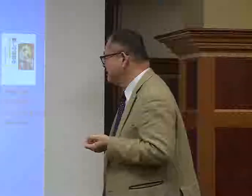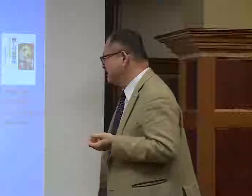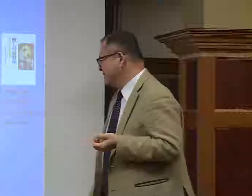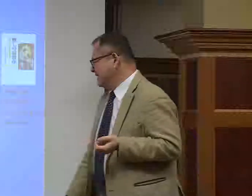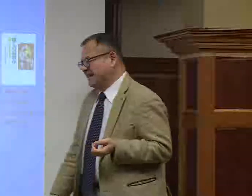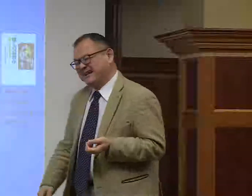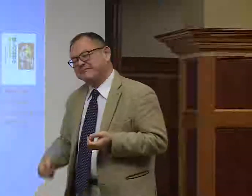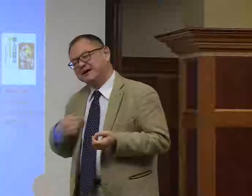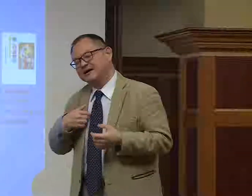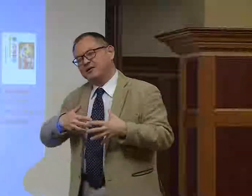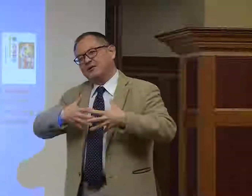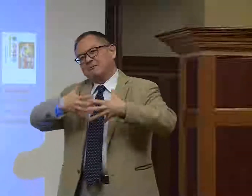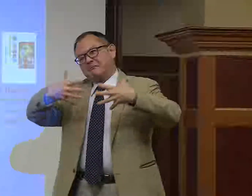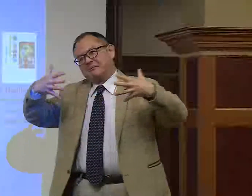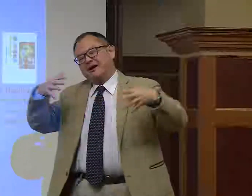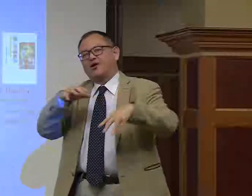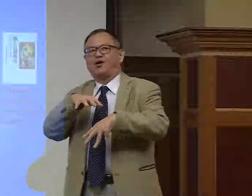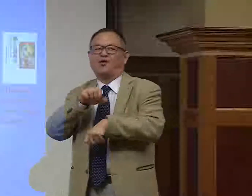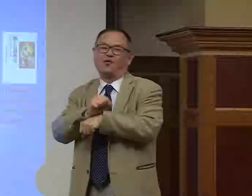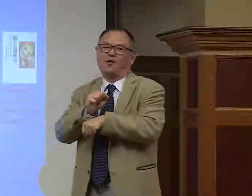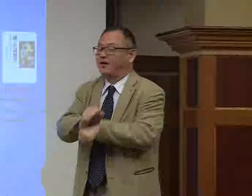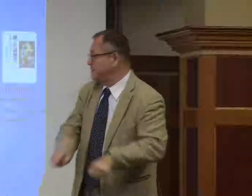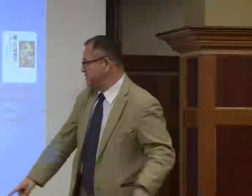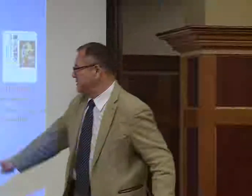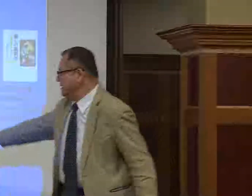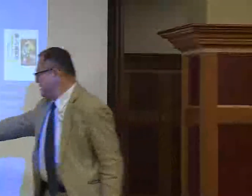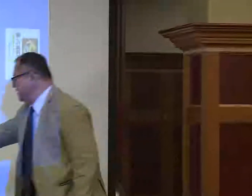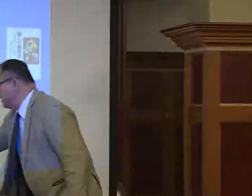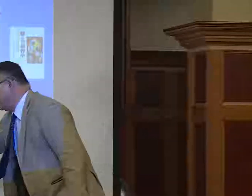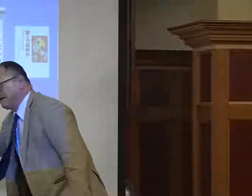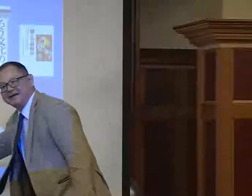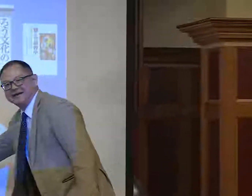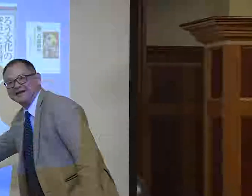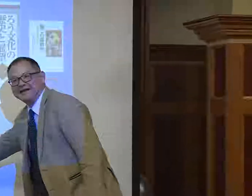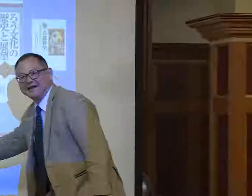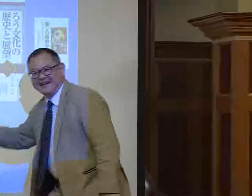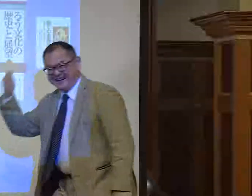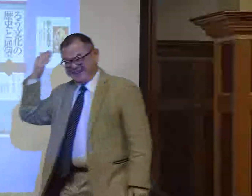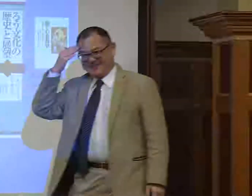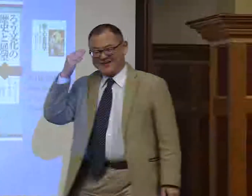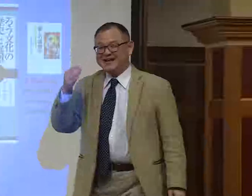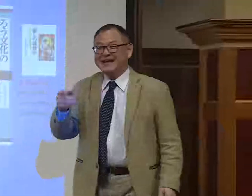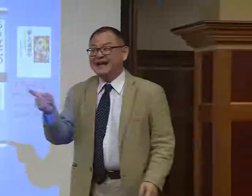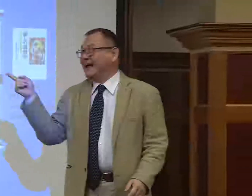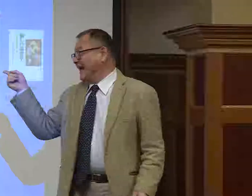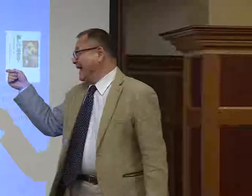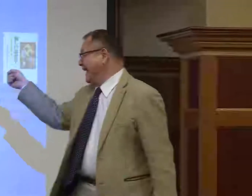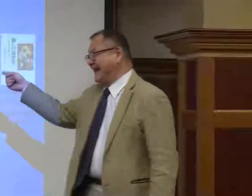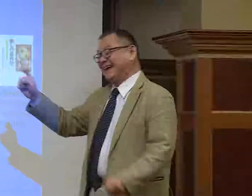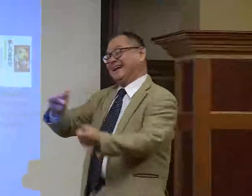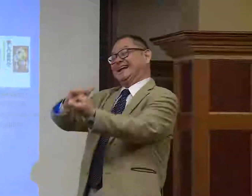Oh, this translation work is very intense. And this "Understanding Deaf Culture,"